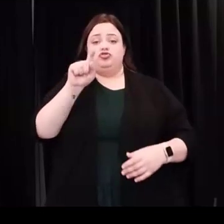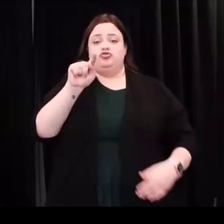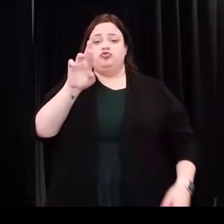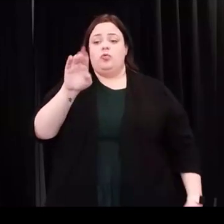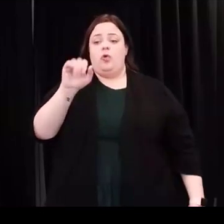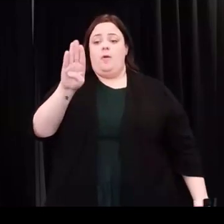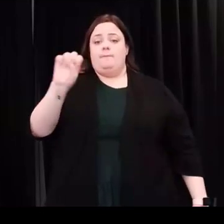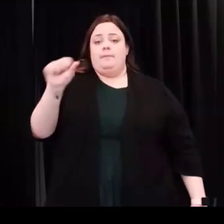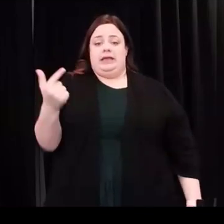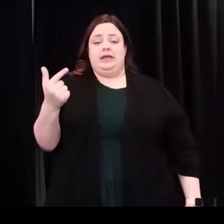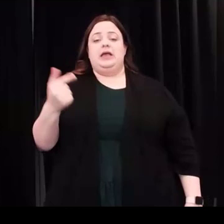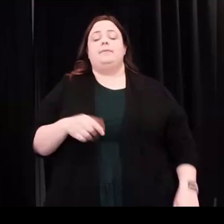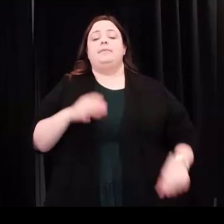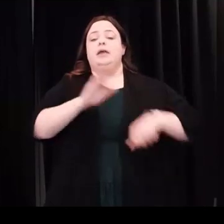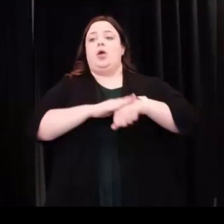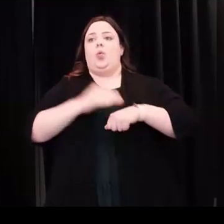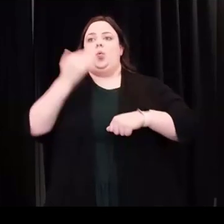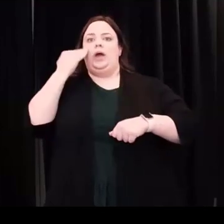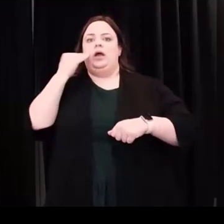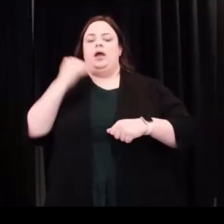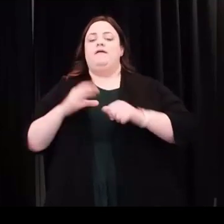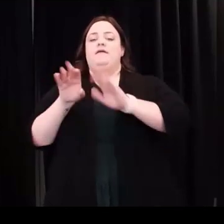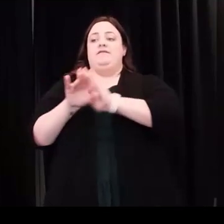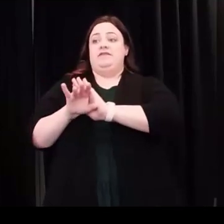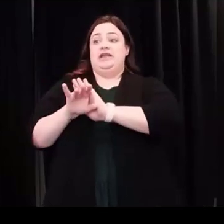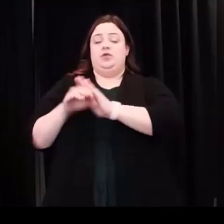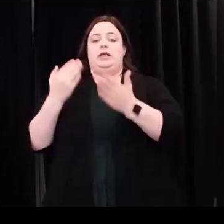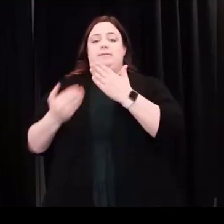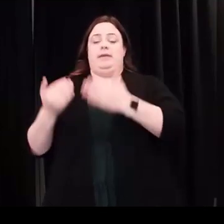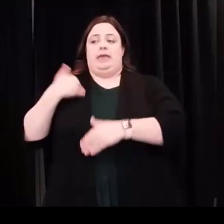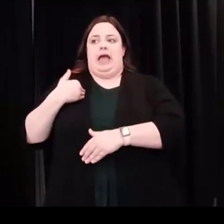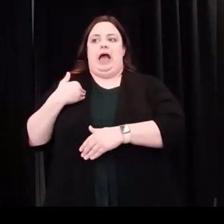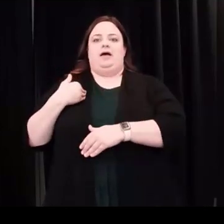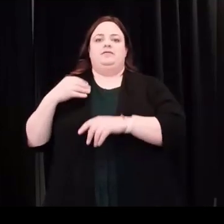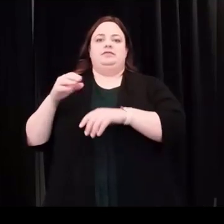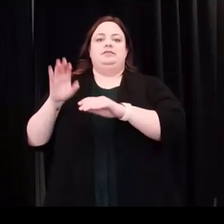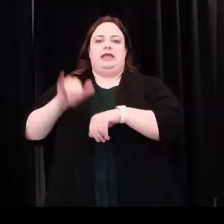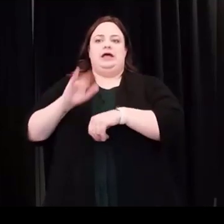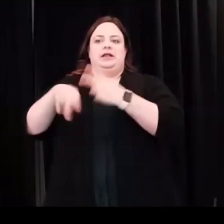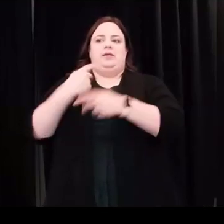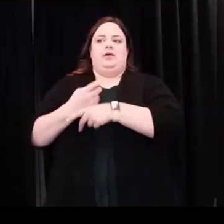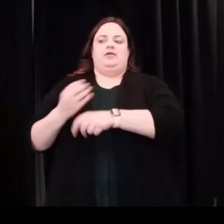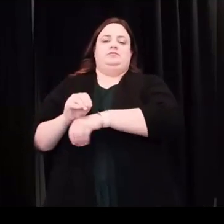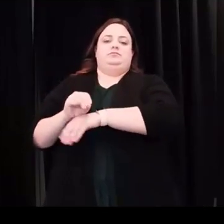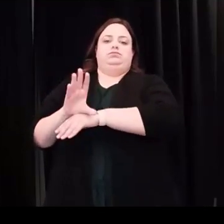being aware of video that plays that may have a strobing effect can be problematic for someone